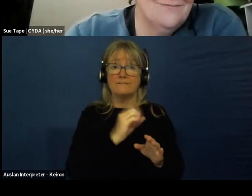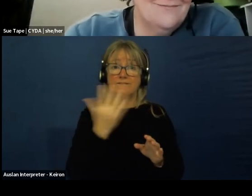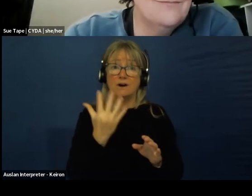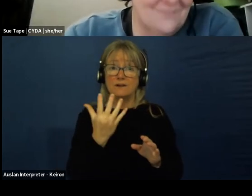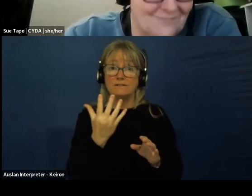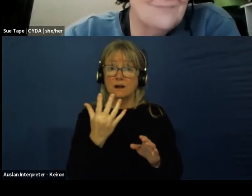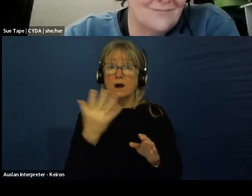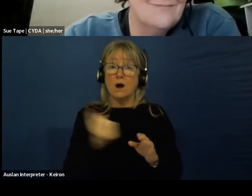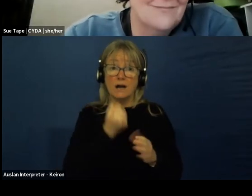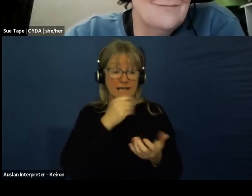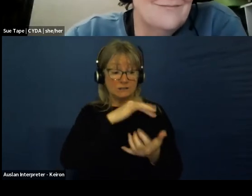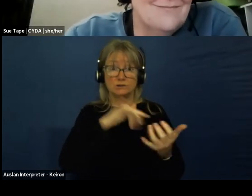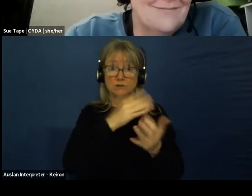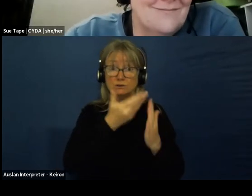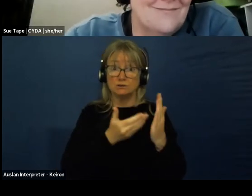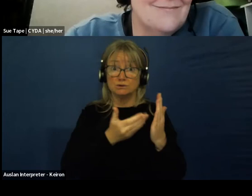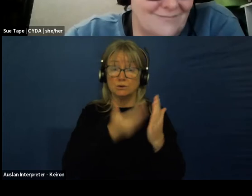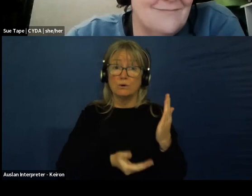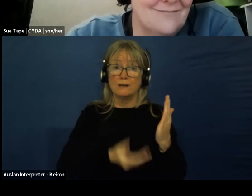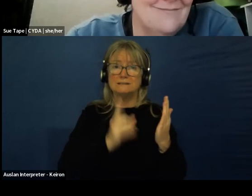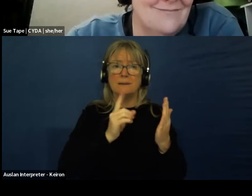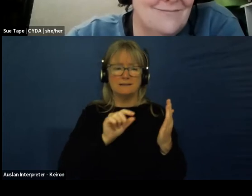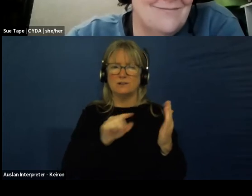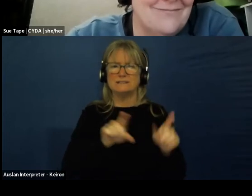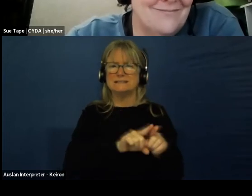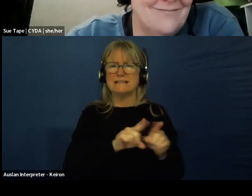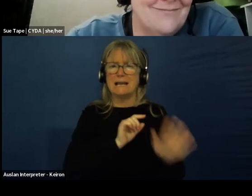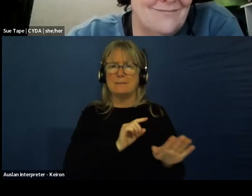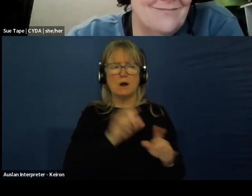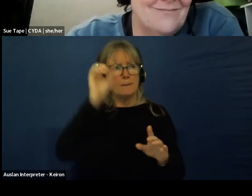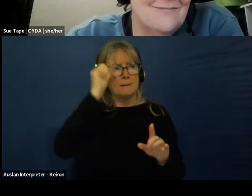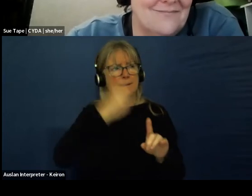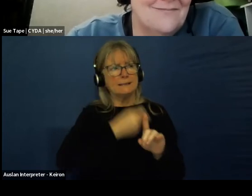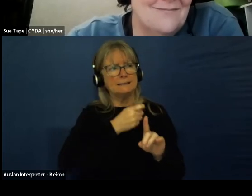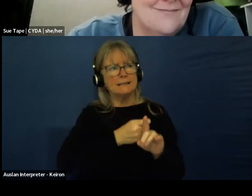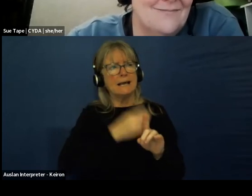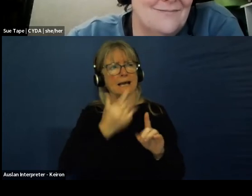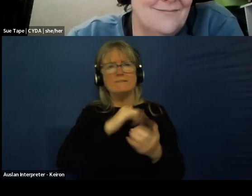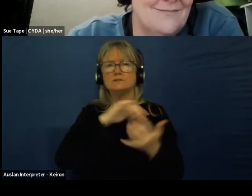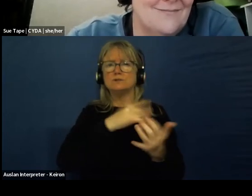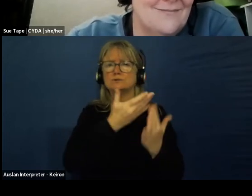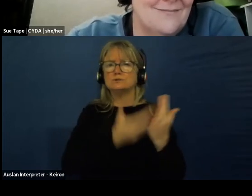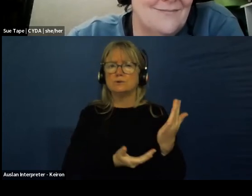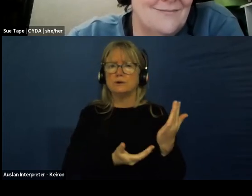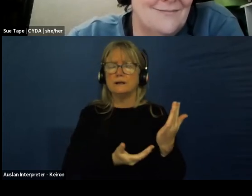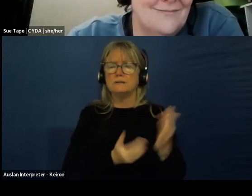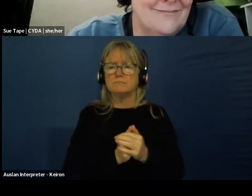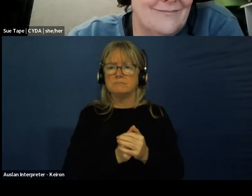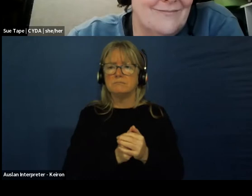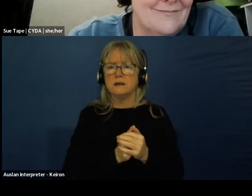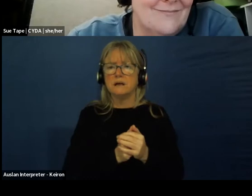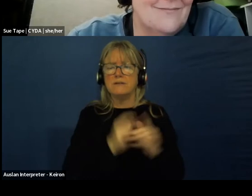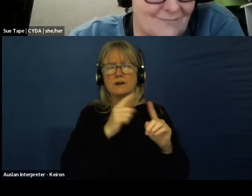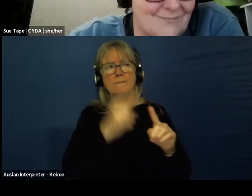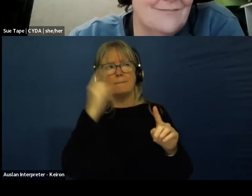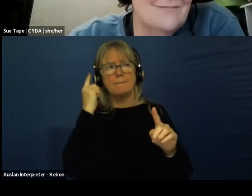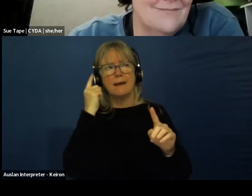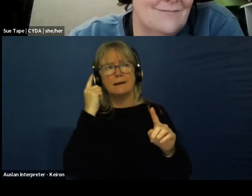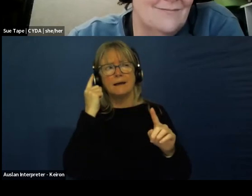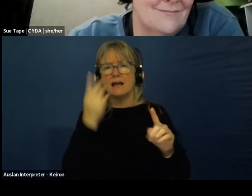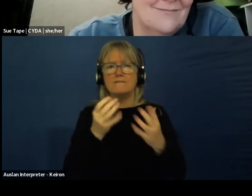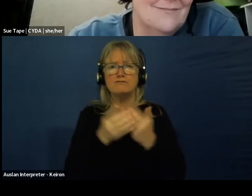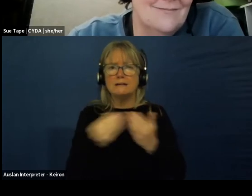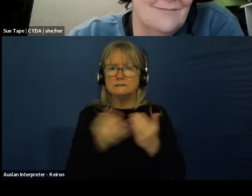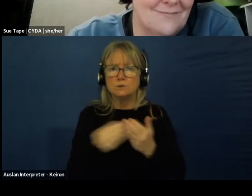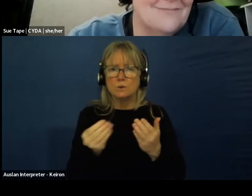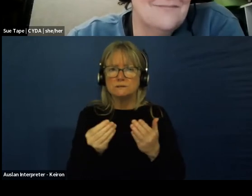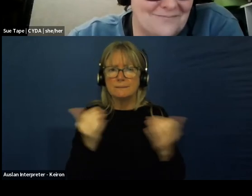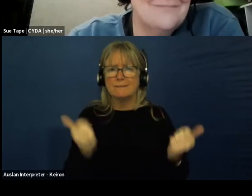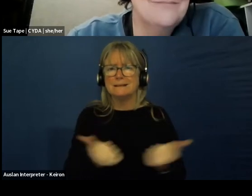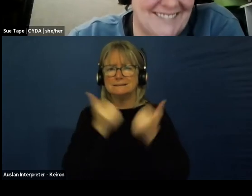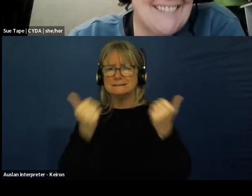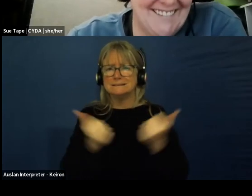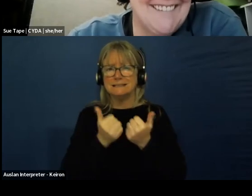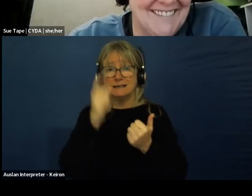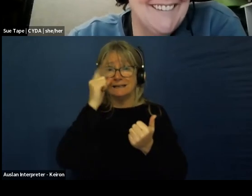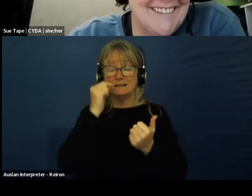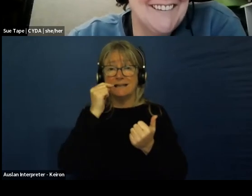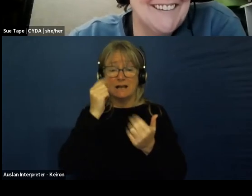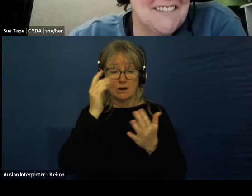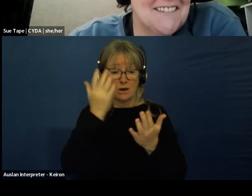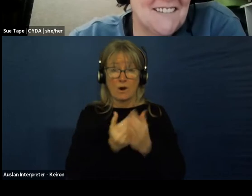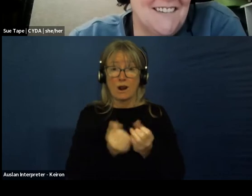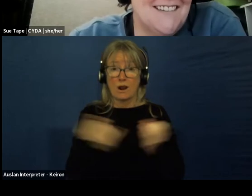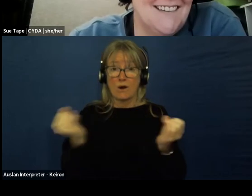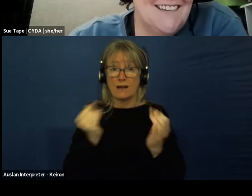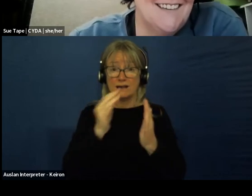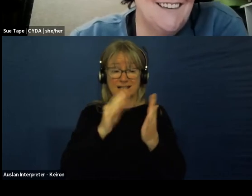had actually had social stories, not for that but later in my kindergarten stage I remember having social stories. I'm looking at it. Now with the resources around it's not actually that hard to find a template, align about social stories and then for